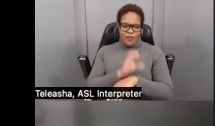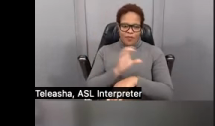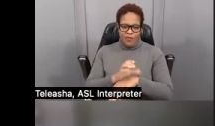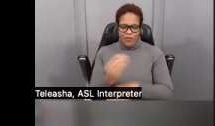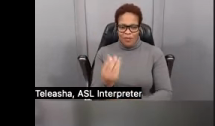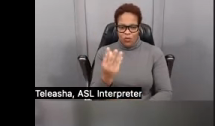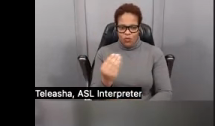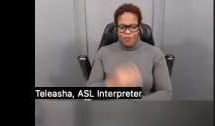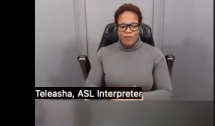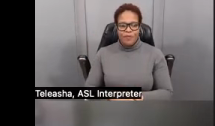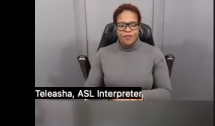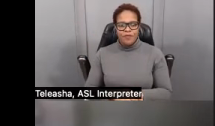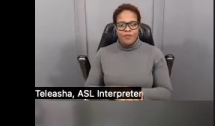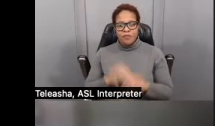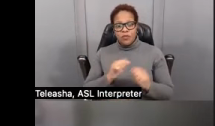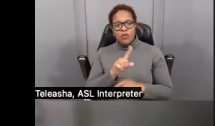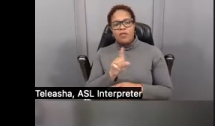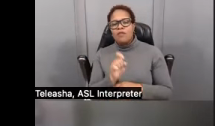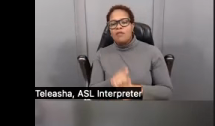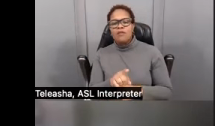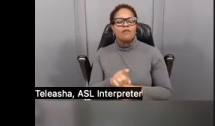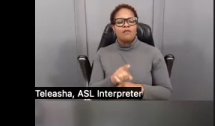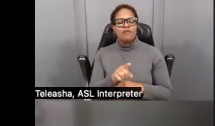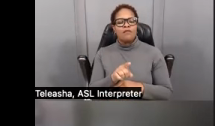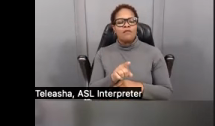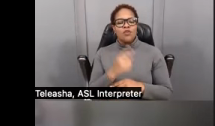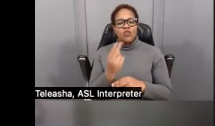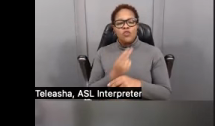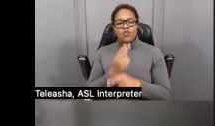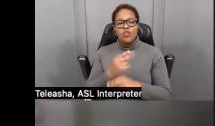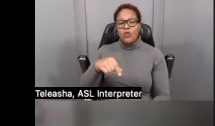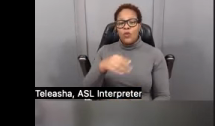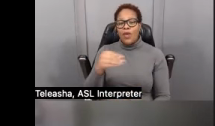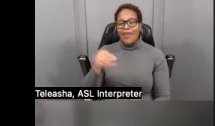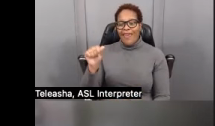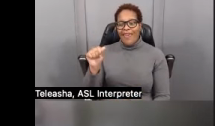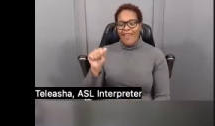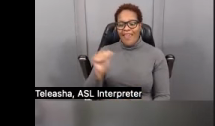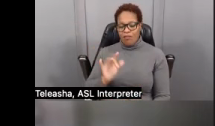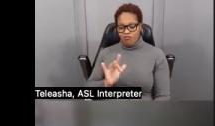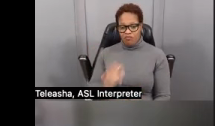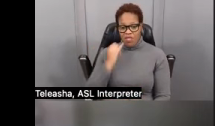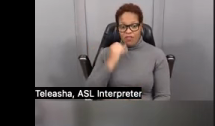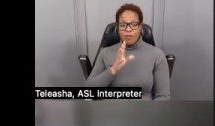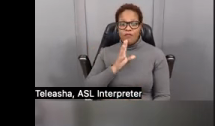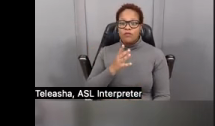You can submit questions to the presenter using the Q&A button. If you prefer to speak your question rather than type it,